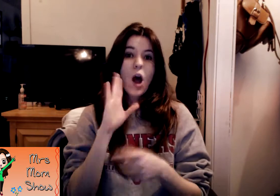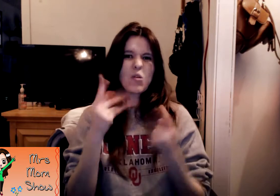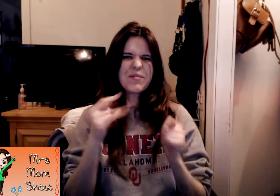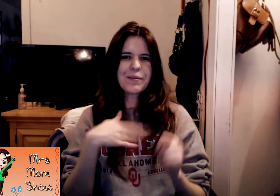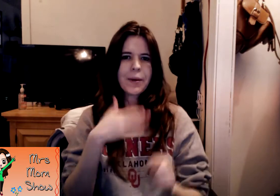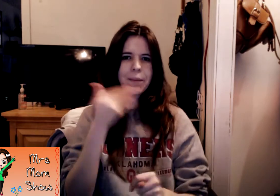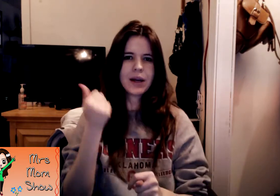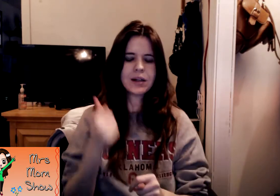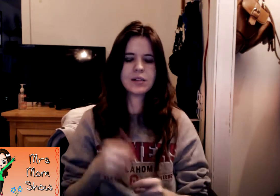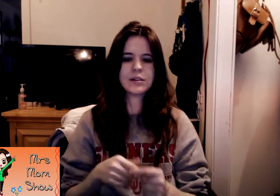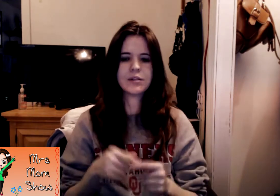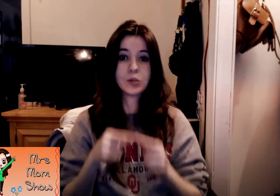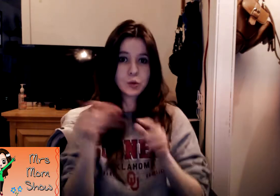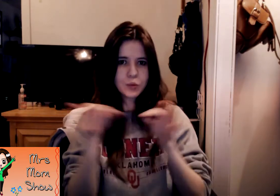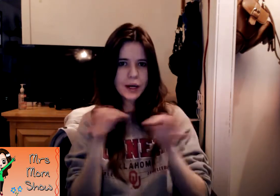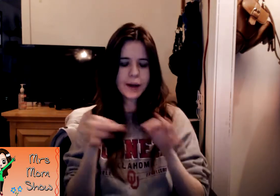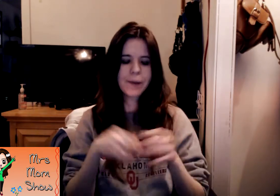I will try my best to answer.